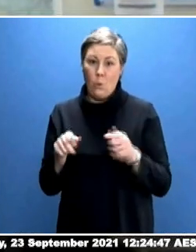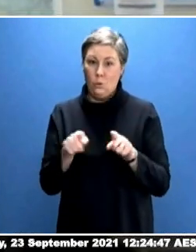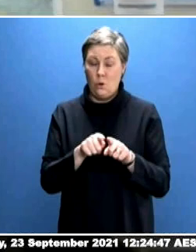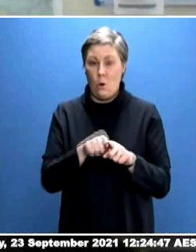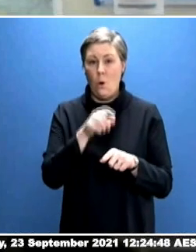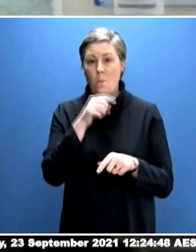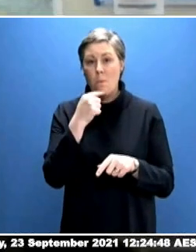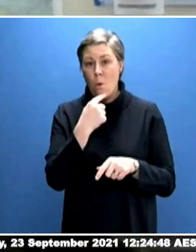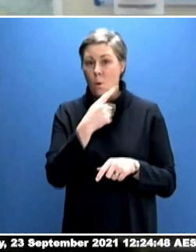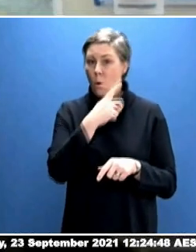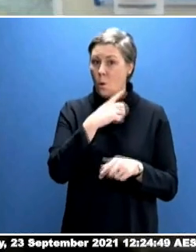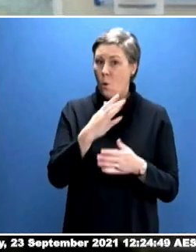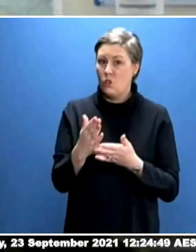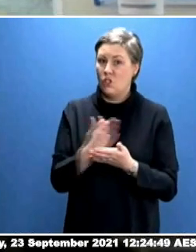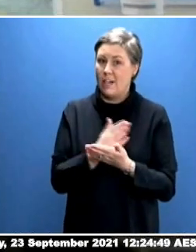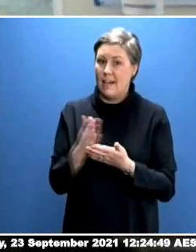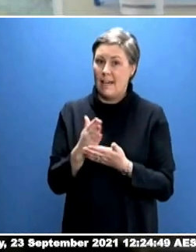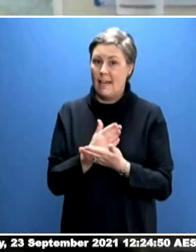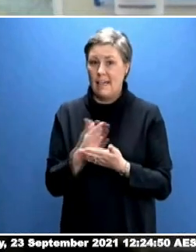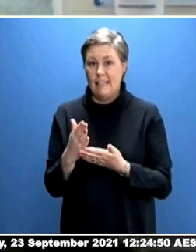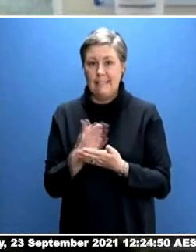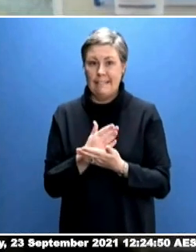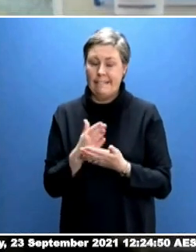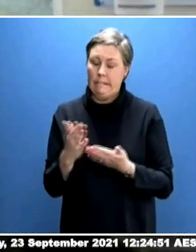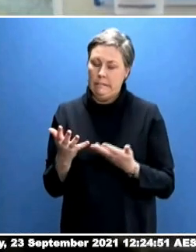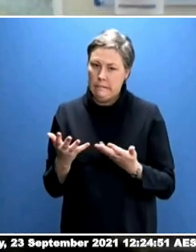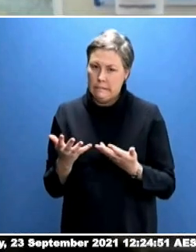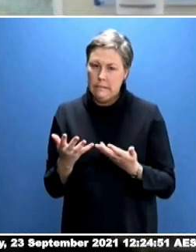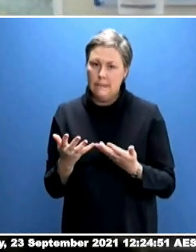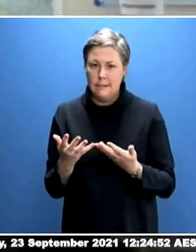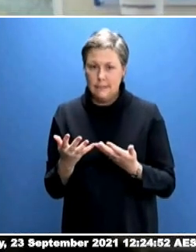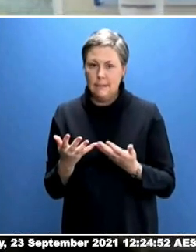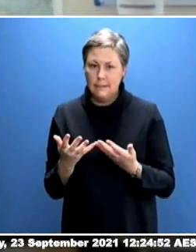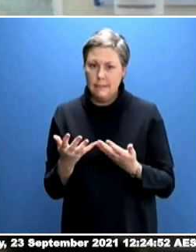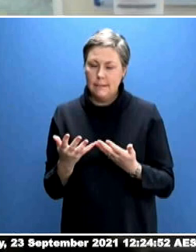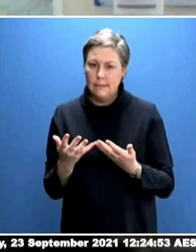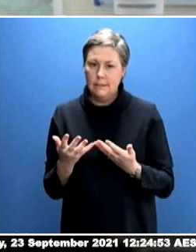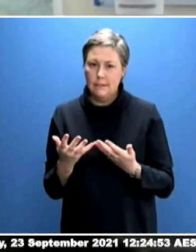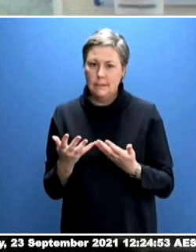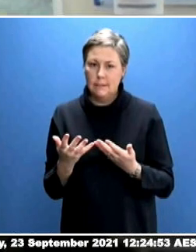We have a situation where there's a child that couldn't go into that